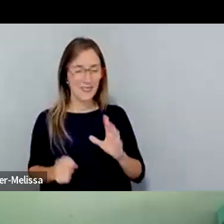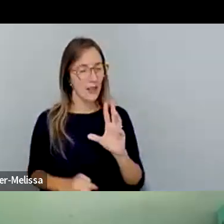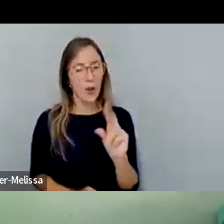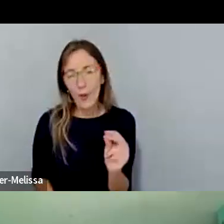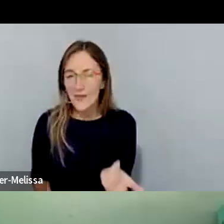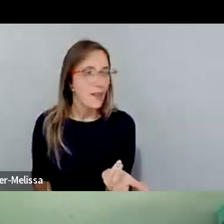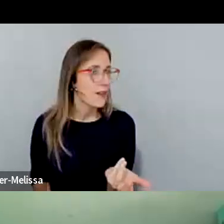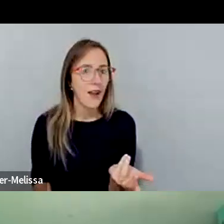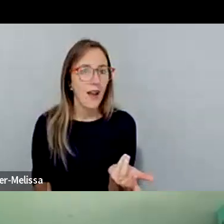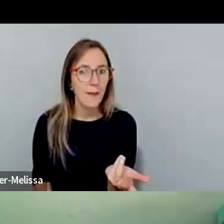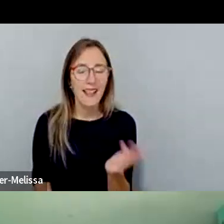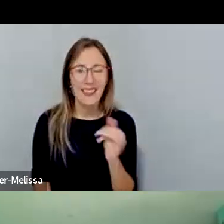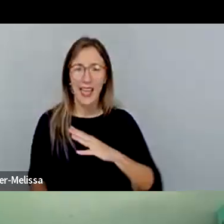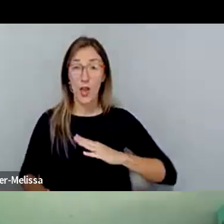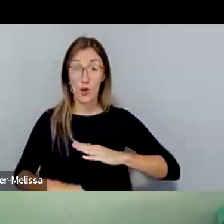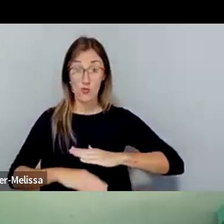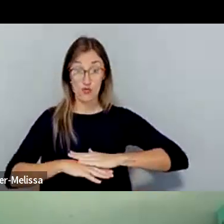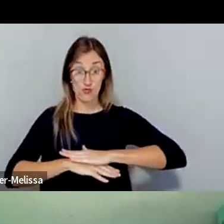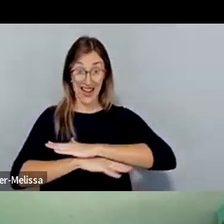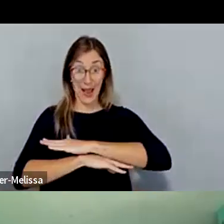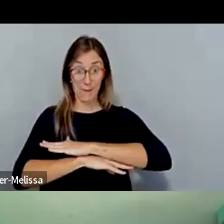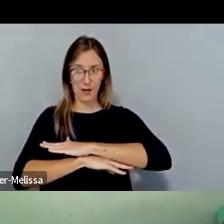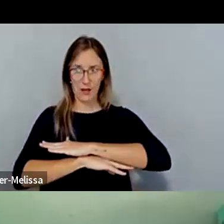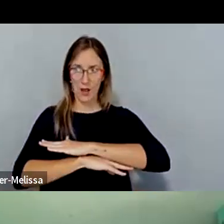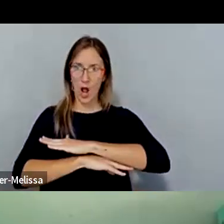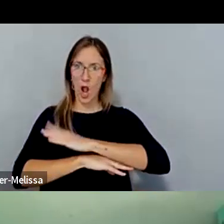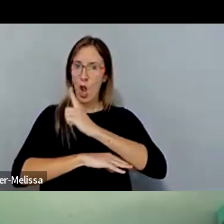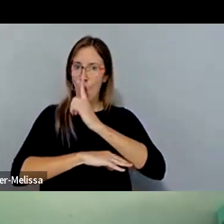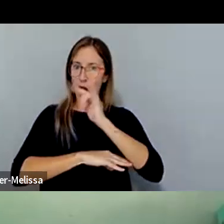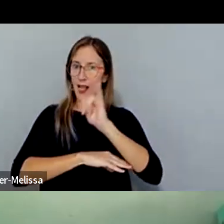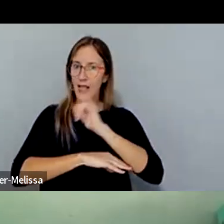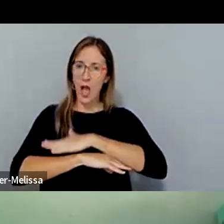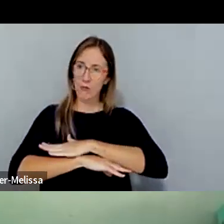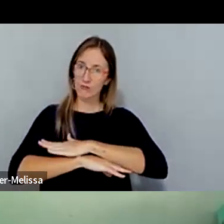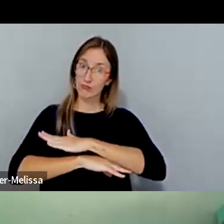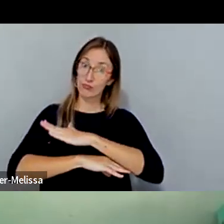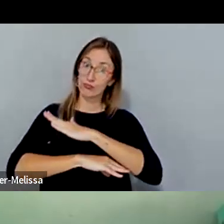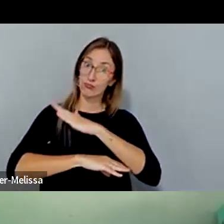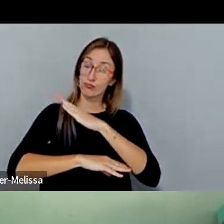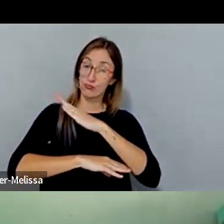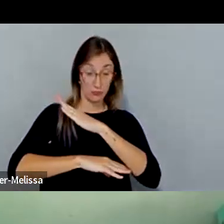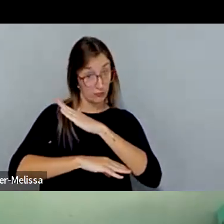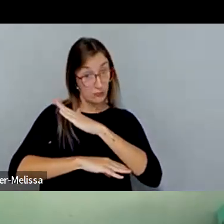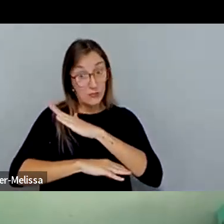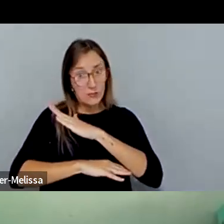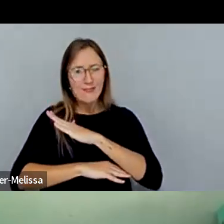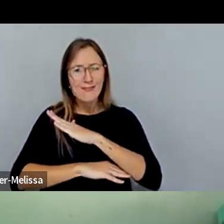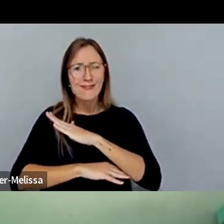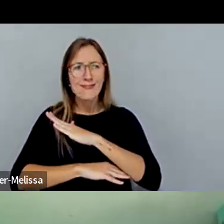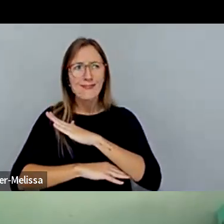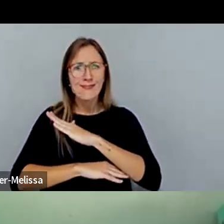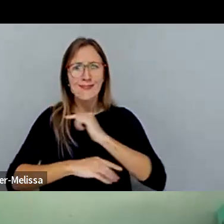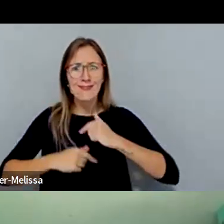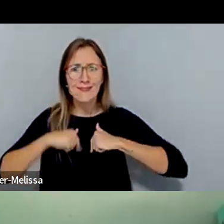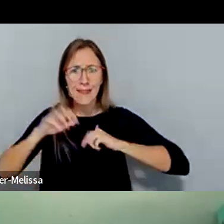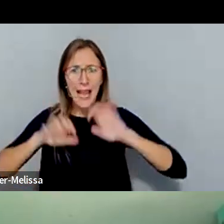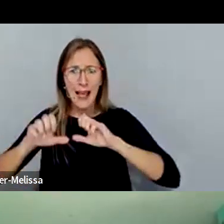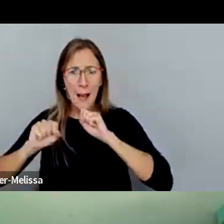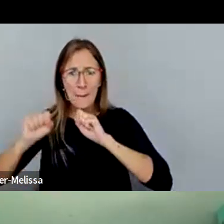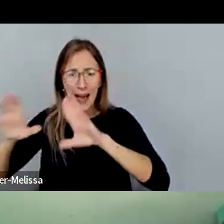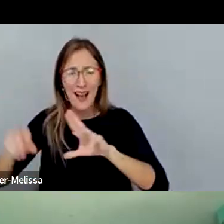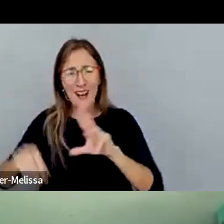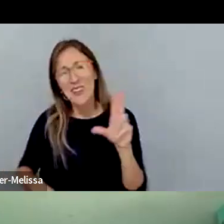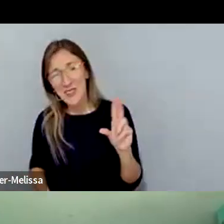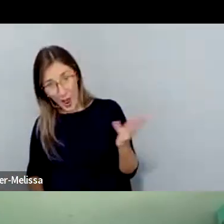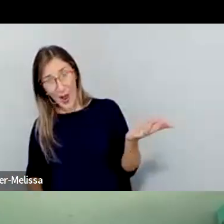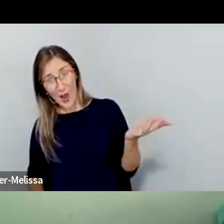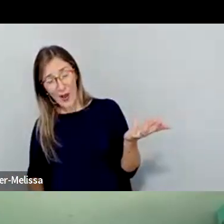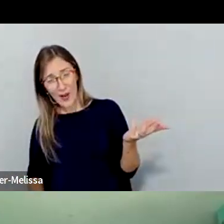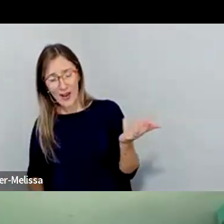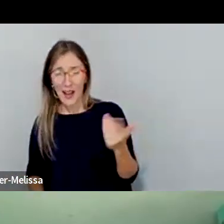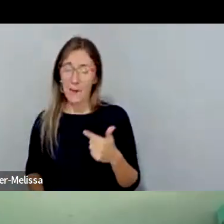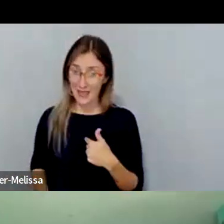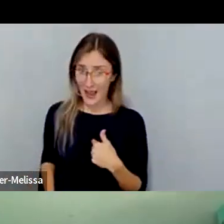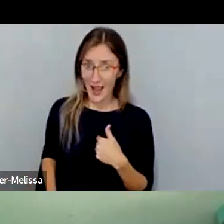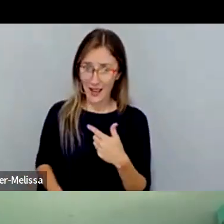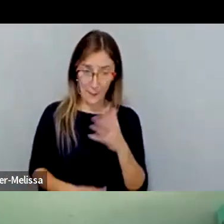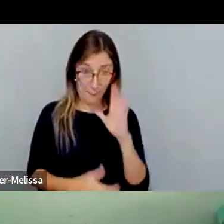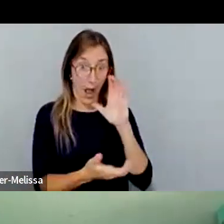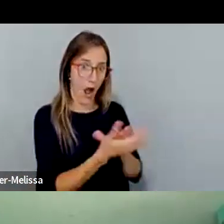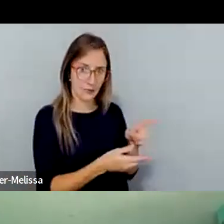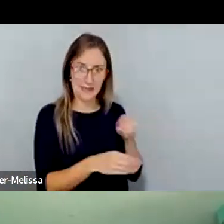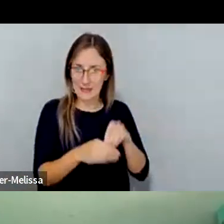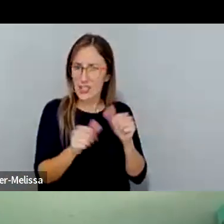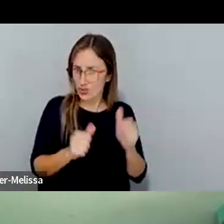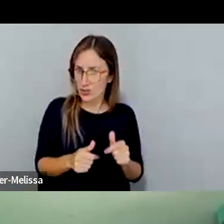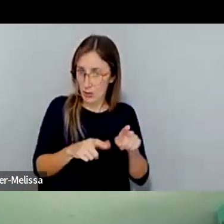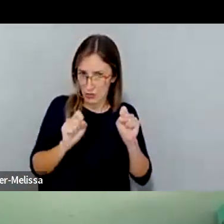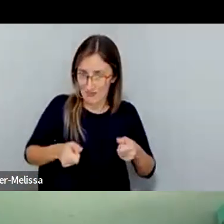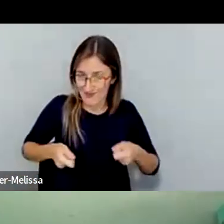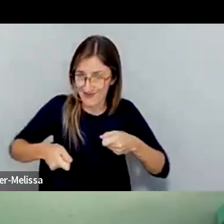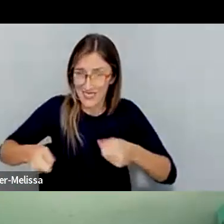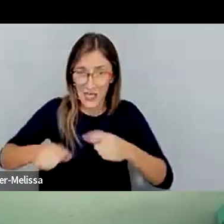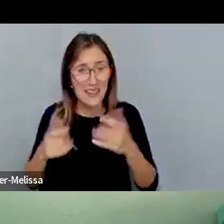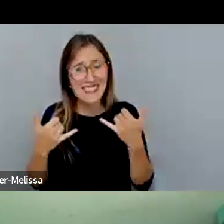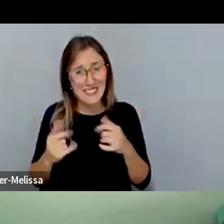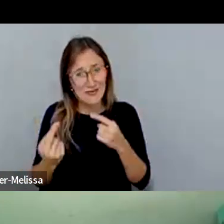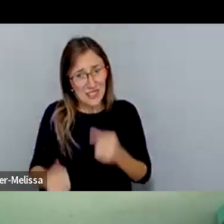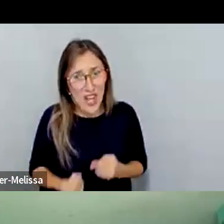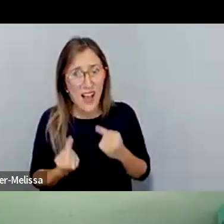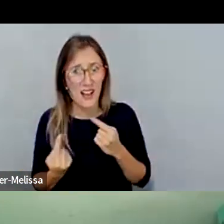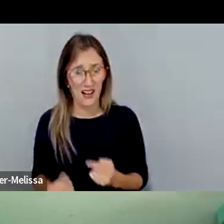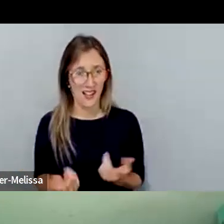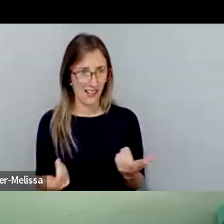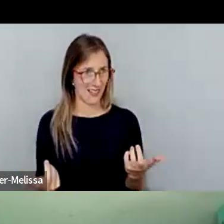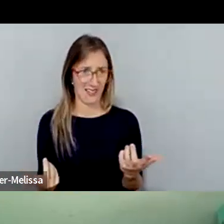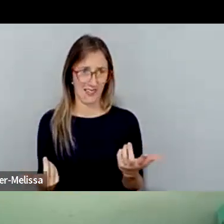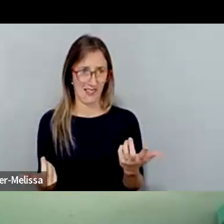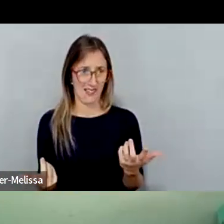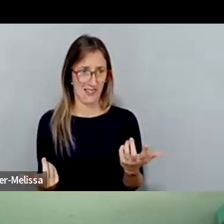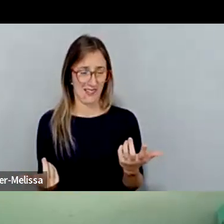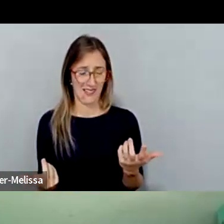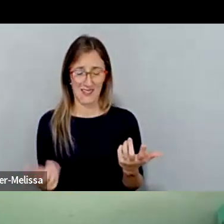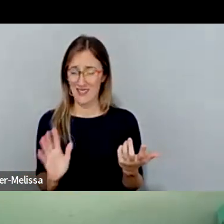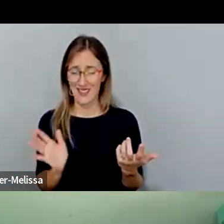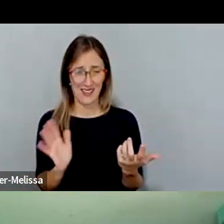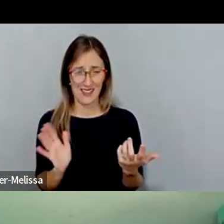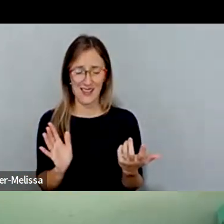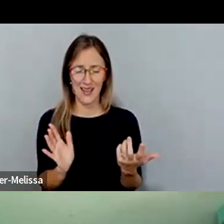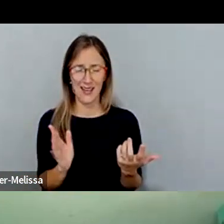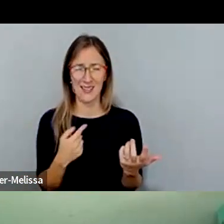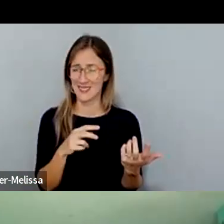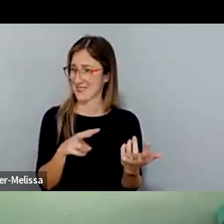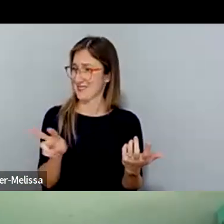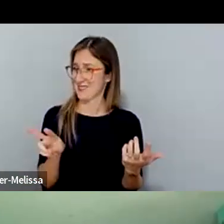I look like a delivery to you? Special delivery here, y'all. I am not a